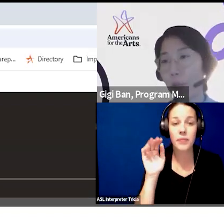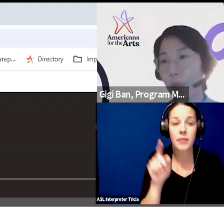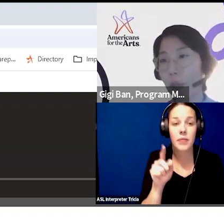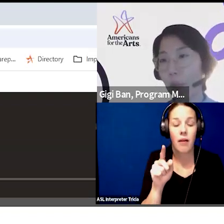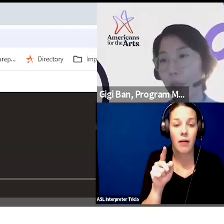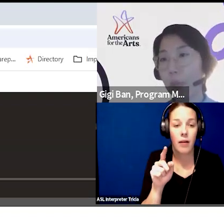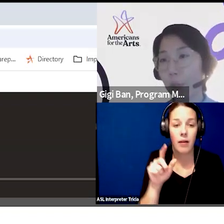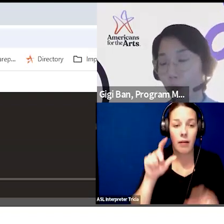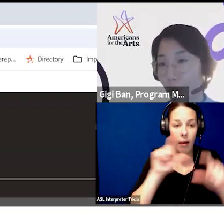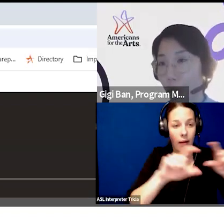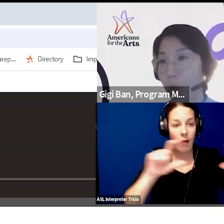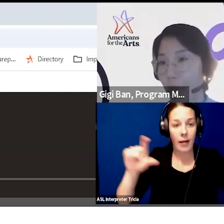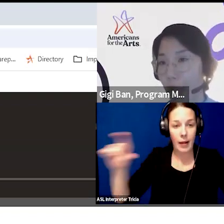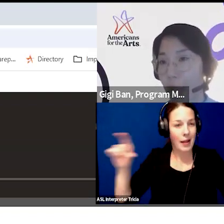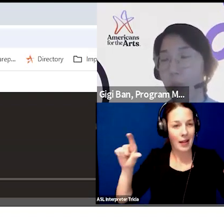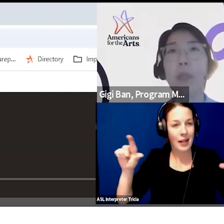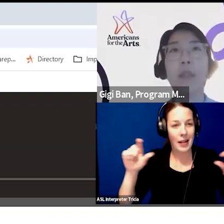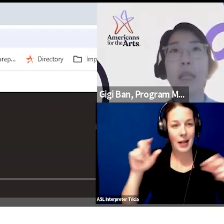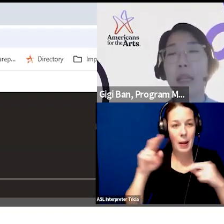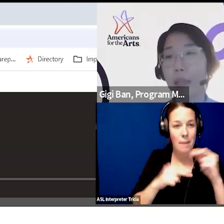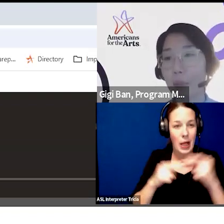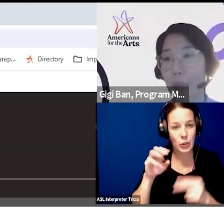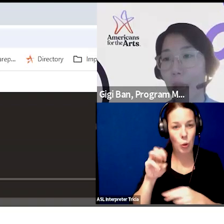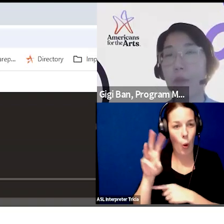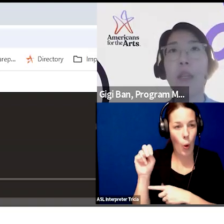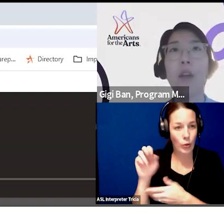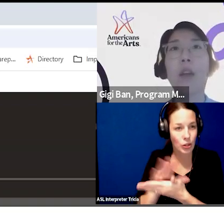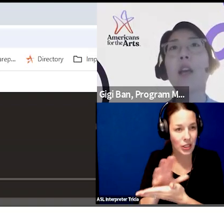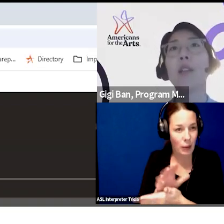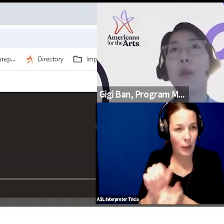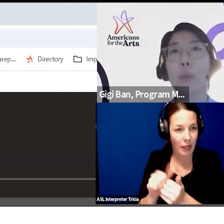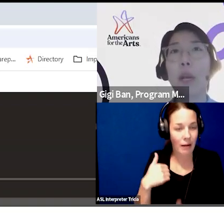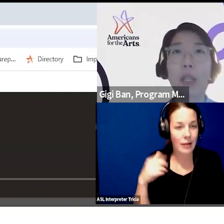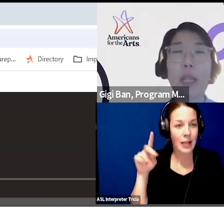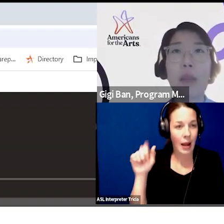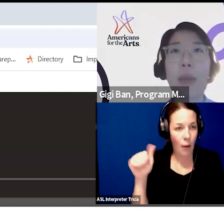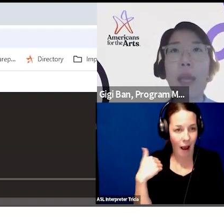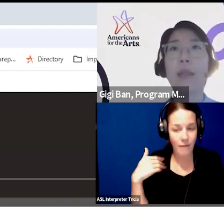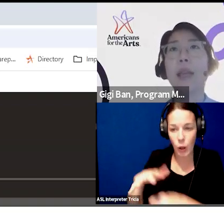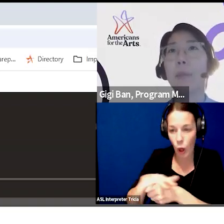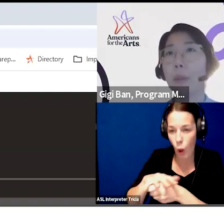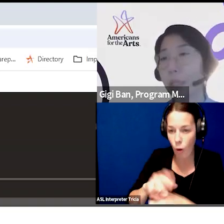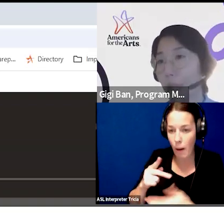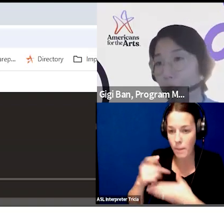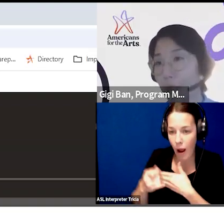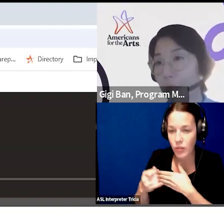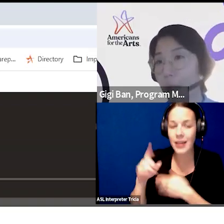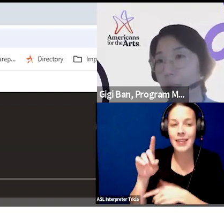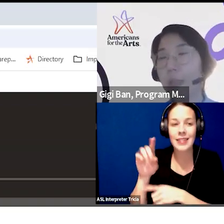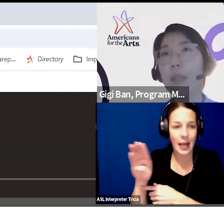where you can go in to build your own fact sheet with the data that we have in our local project database and publication database,